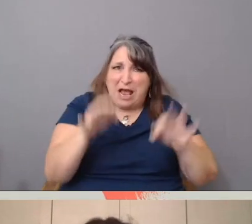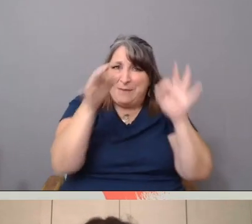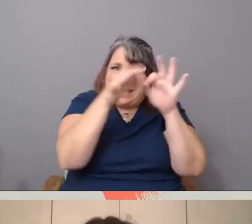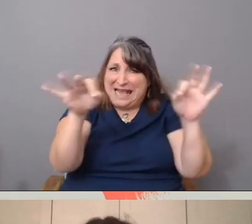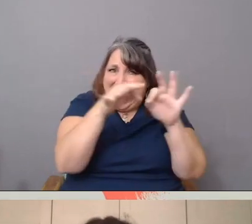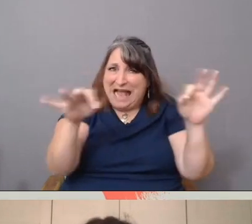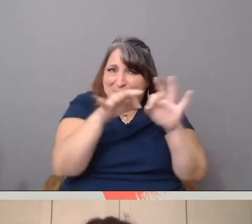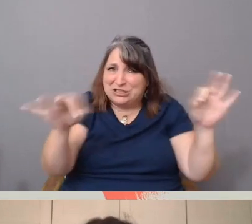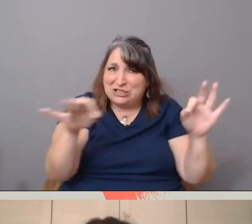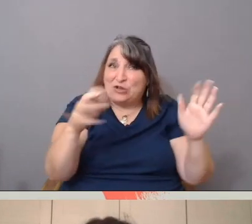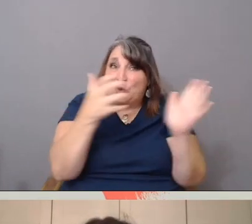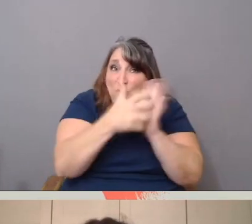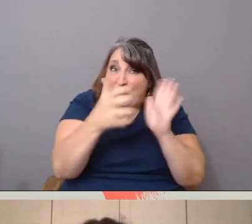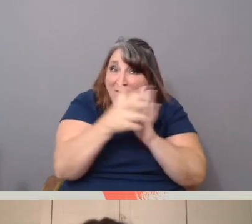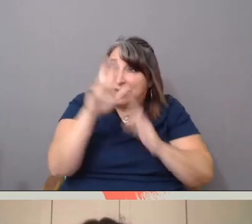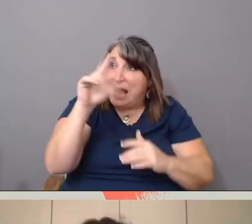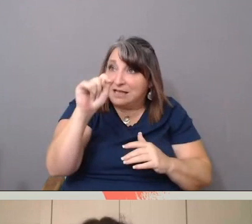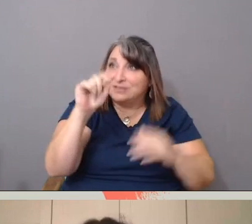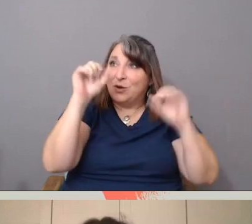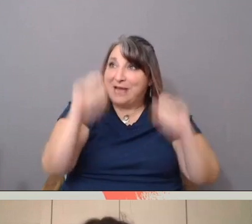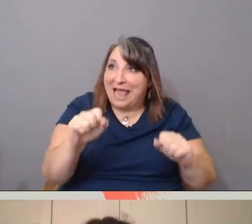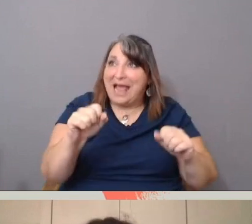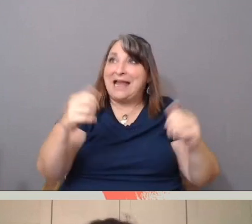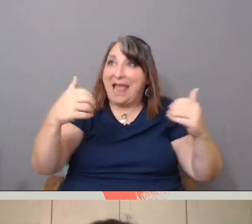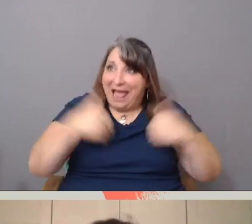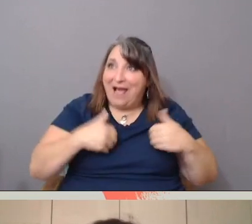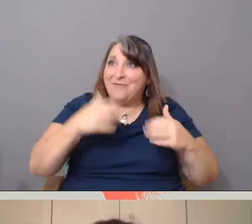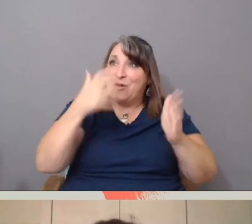so we can have rough cut screenings that are accessible.